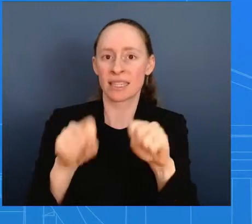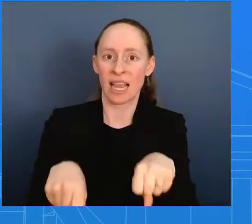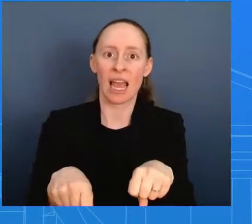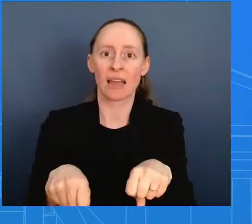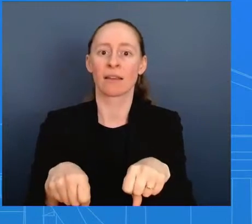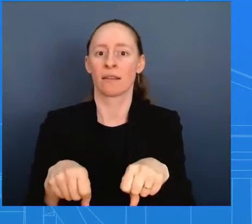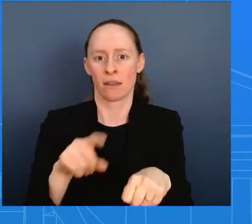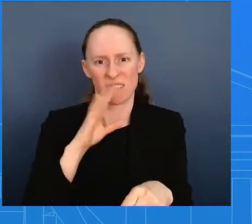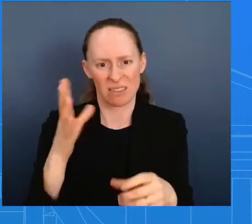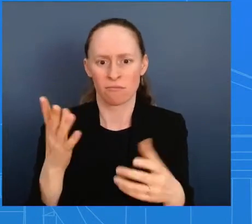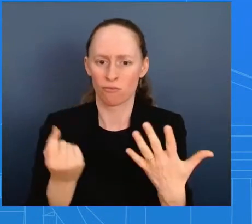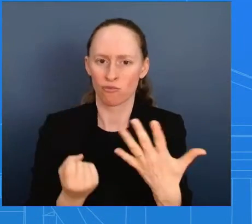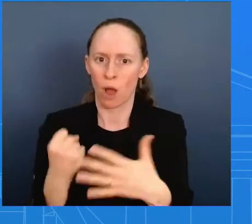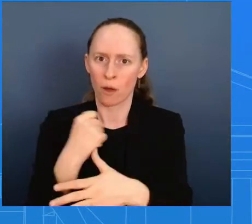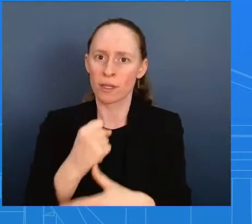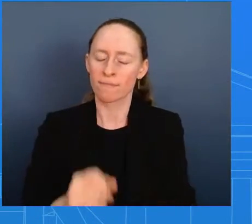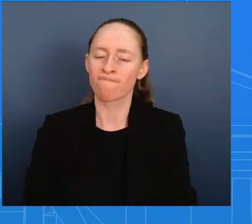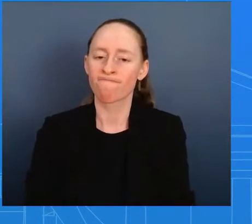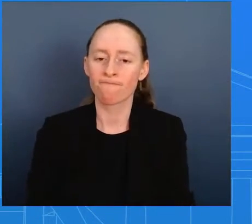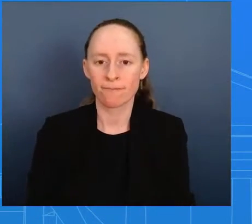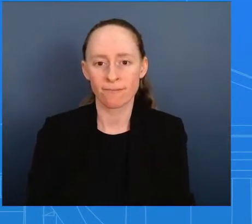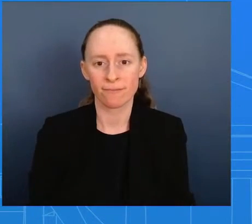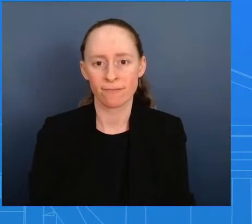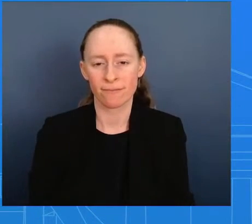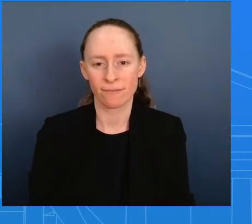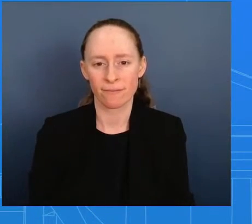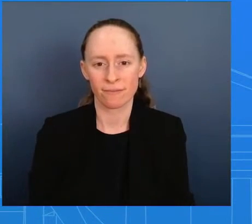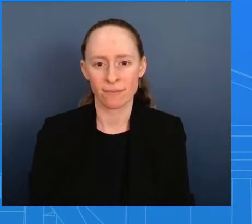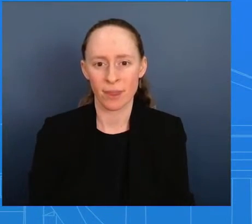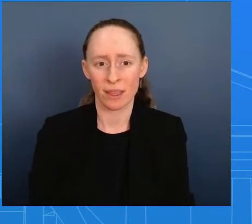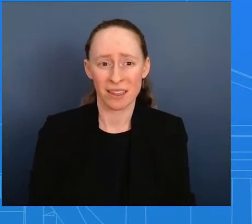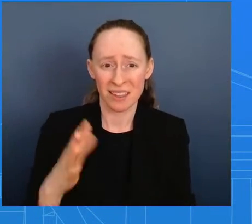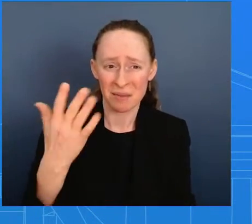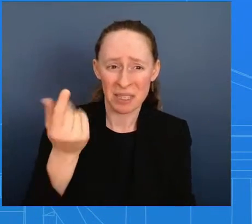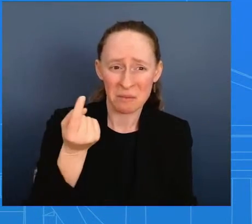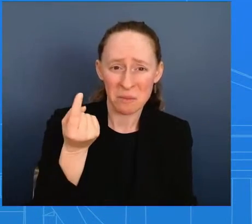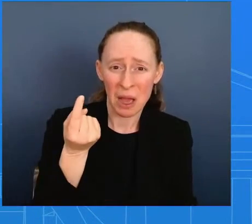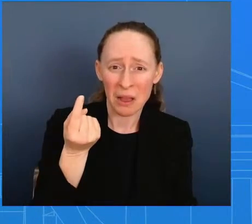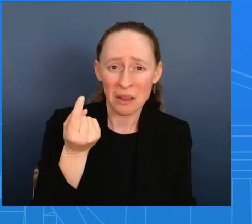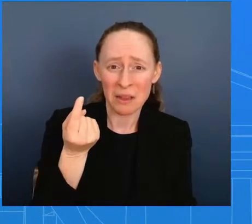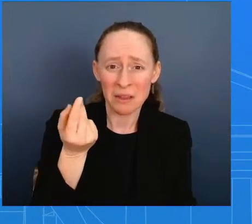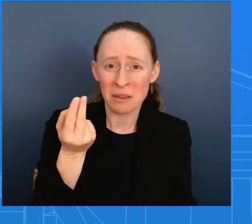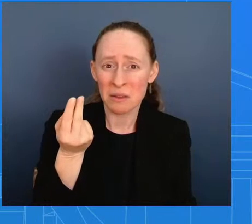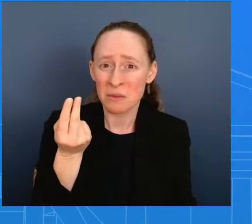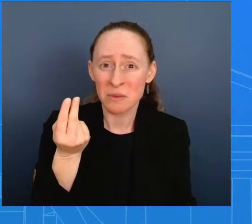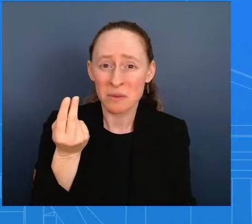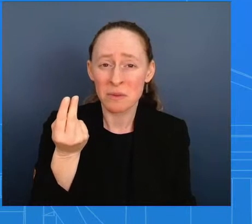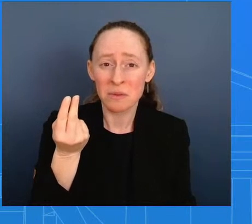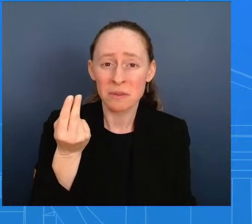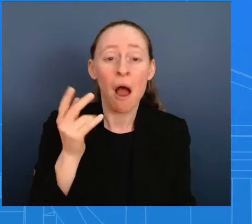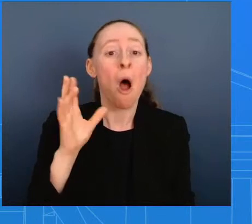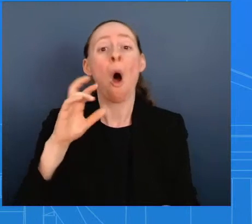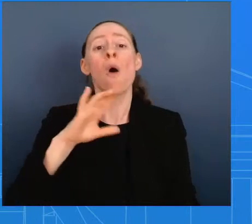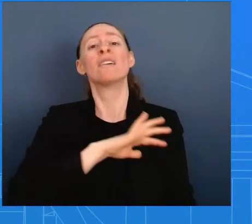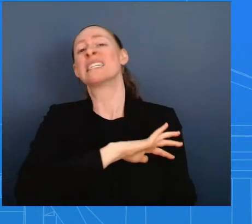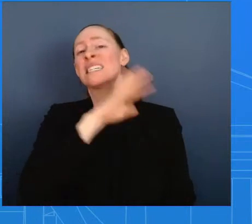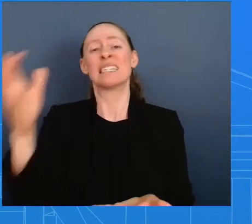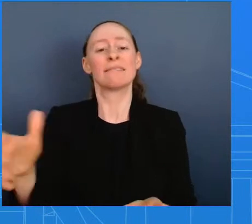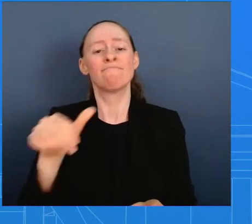one or two at a time, not dozens, not a bigger number? Mr. Sullivan: I mean, do- dozens of Patriot batteries I don't think is the right order of magnitude